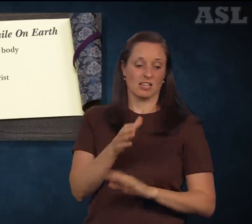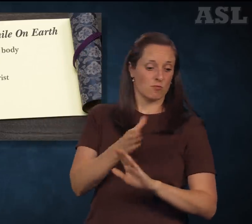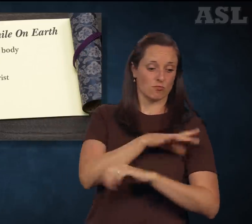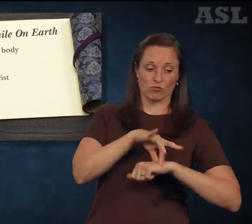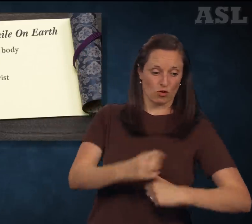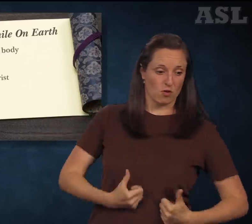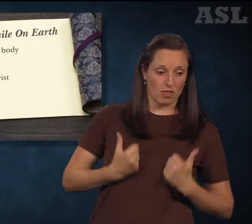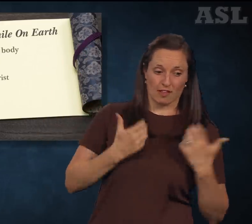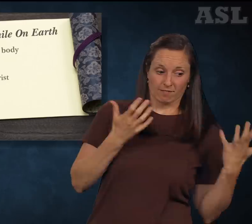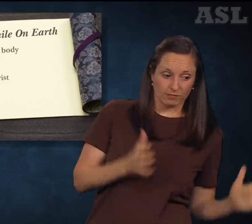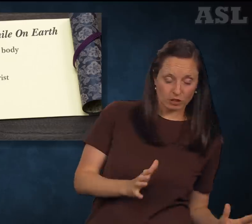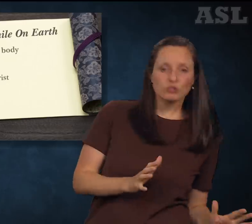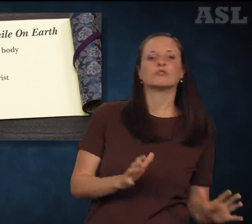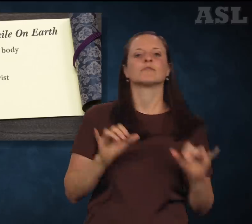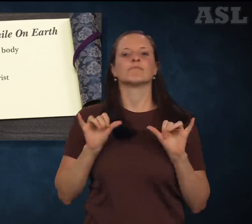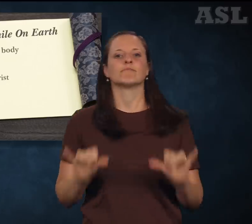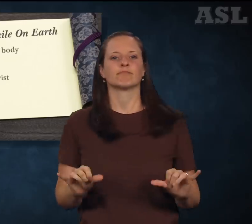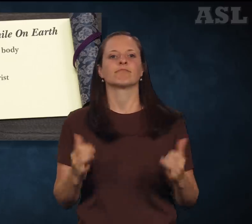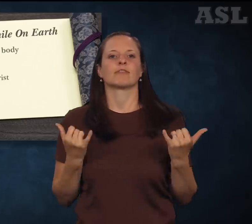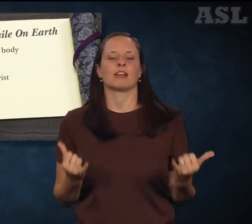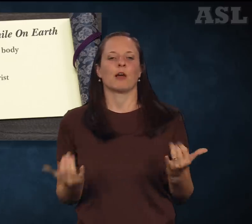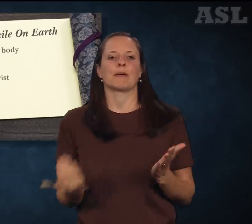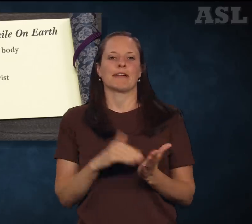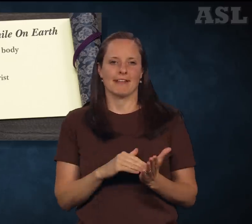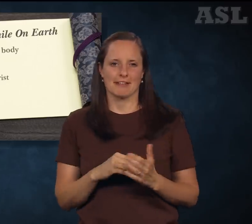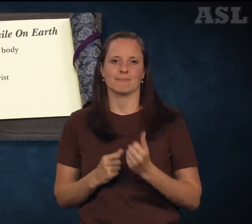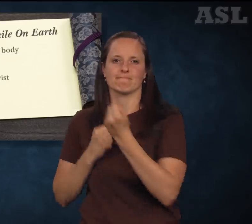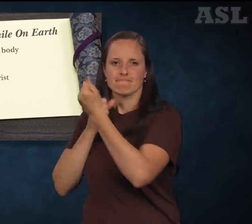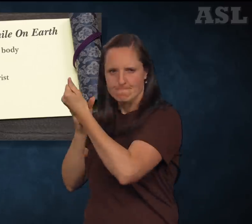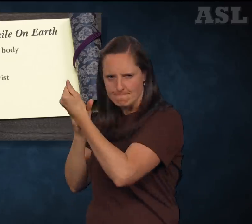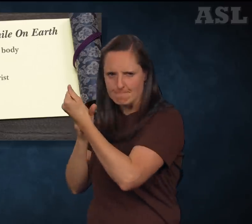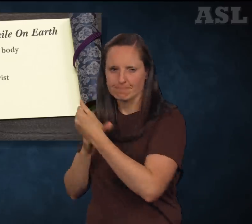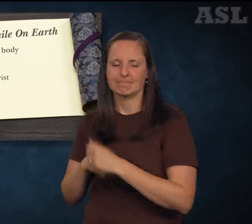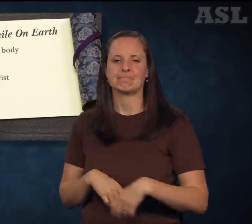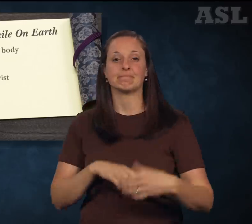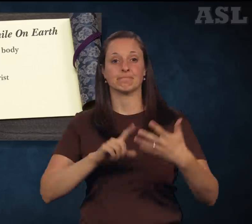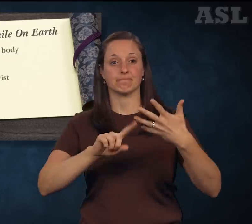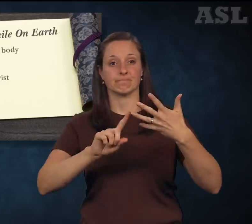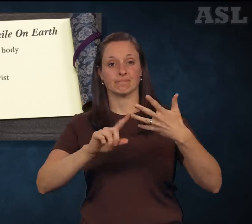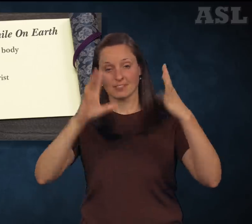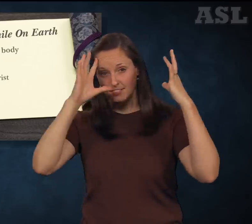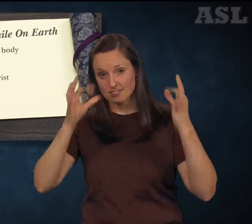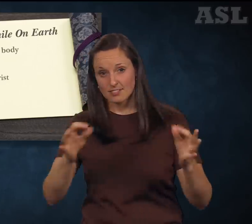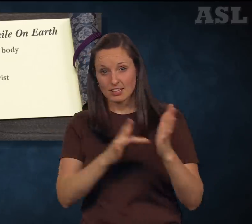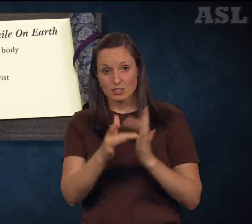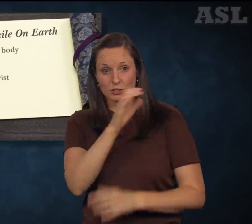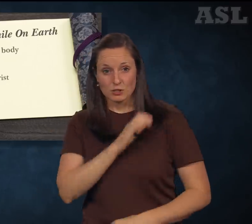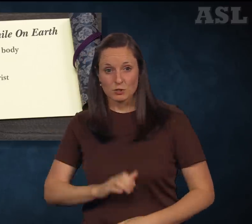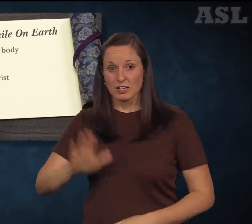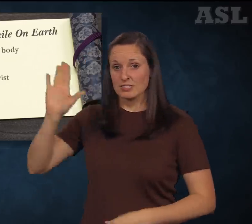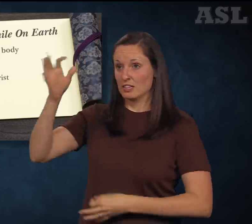HIM, JUST AS YOU DID PREMORTALLY.